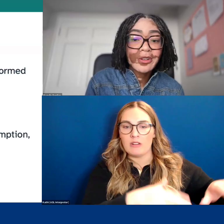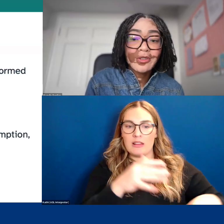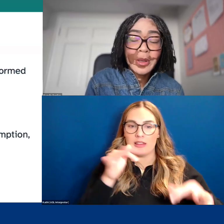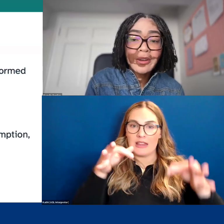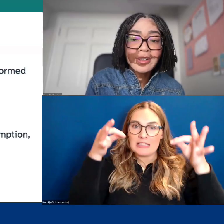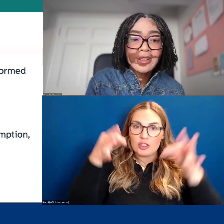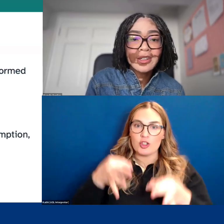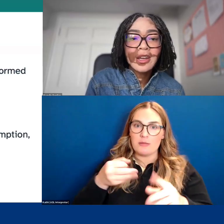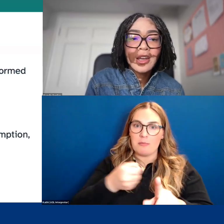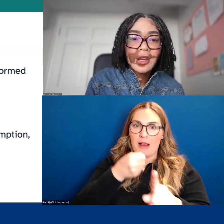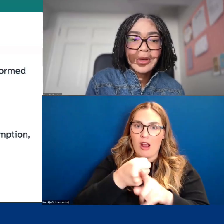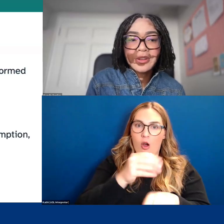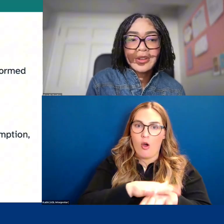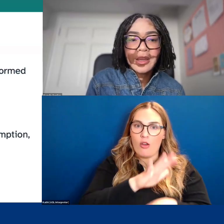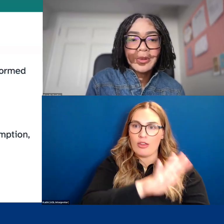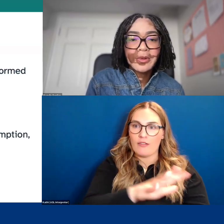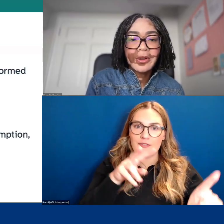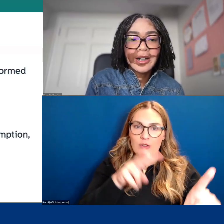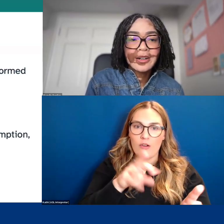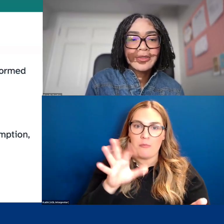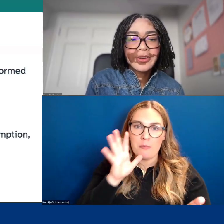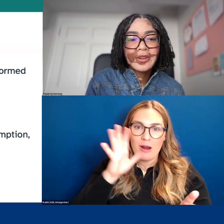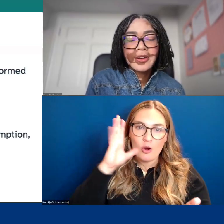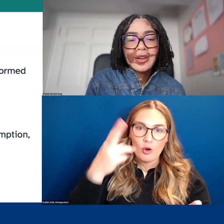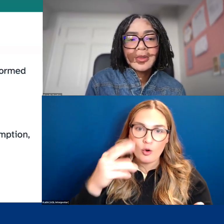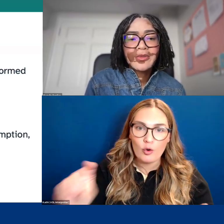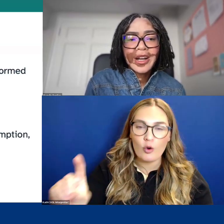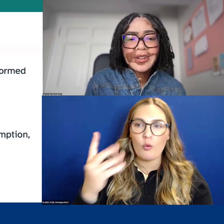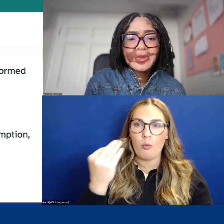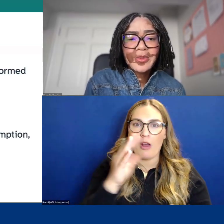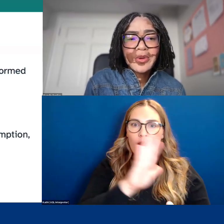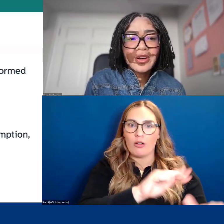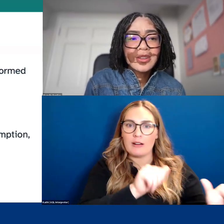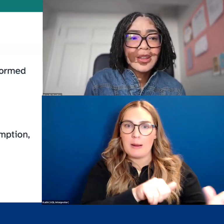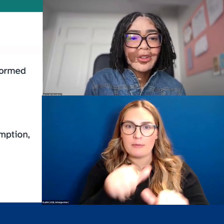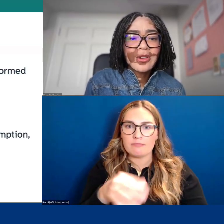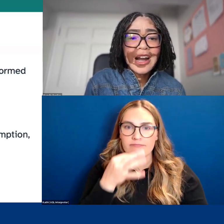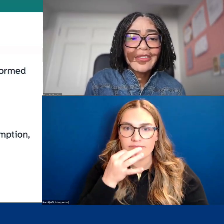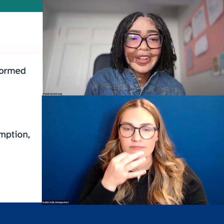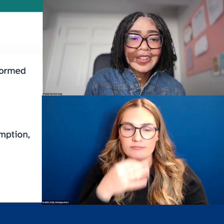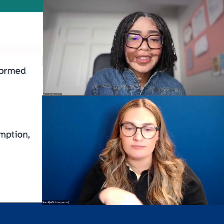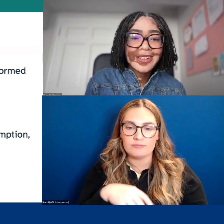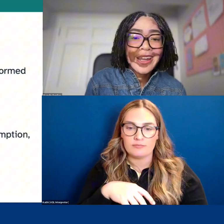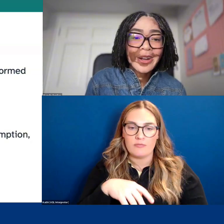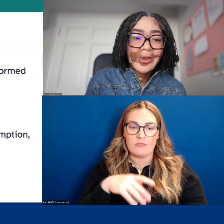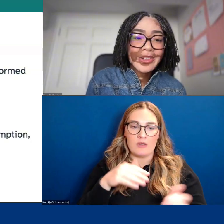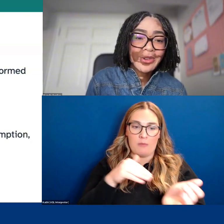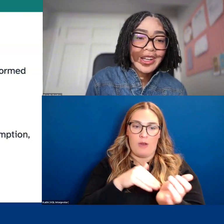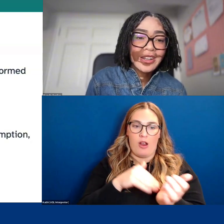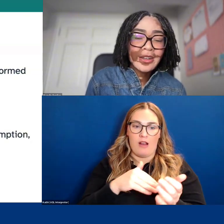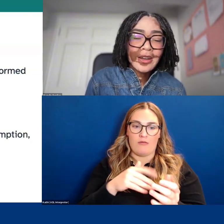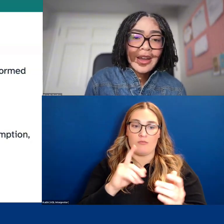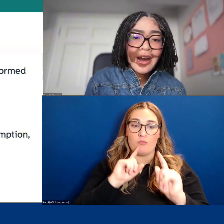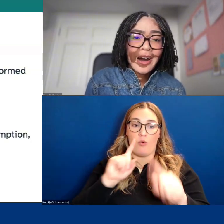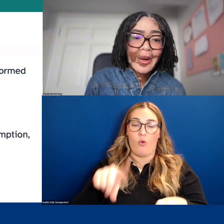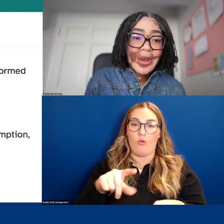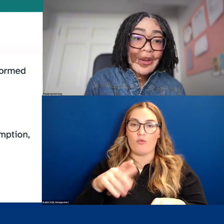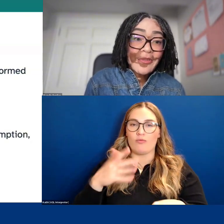view of parenthood and what they're capable of. Providers report low confidence and inadequate training, yet